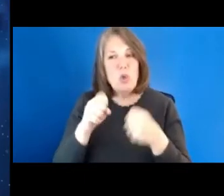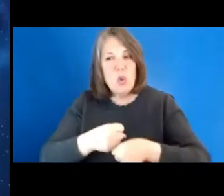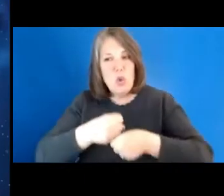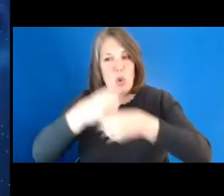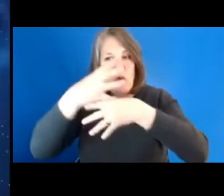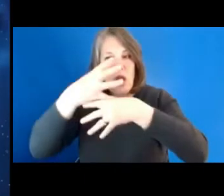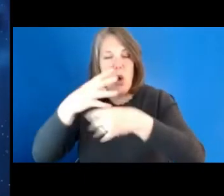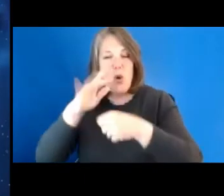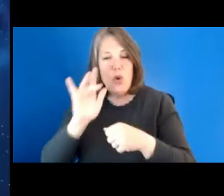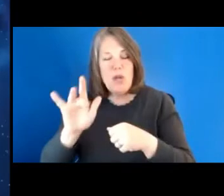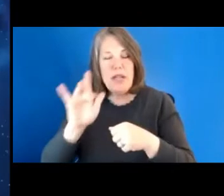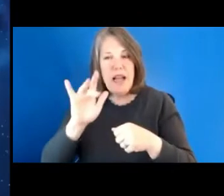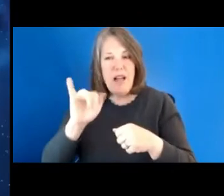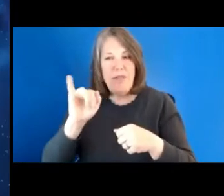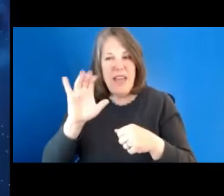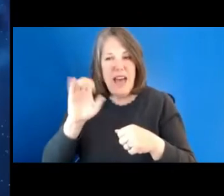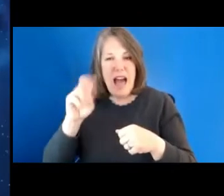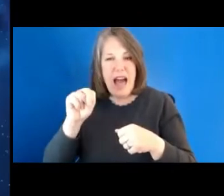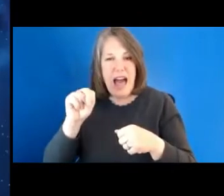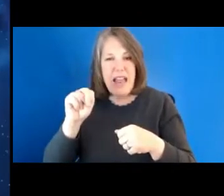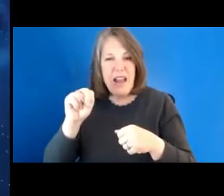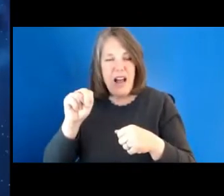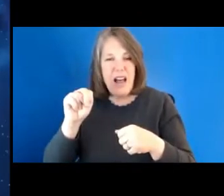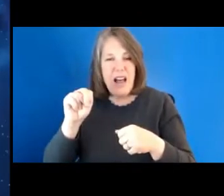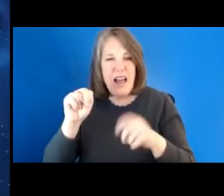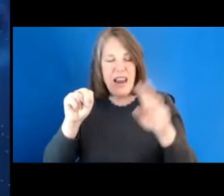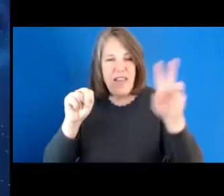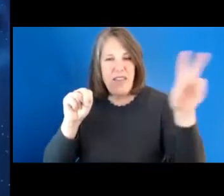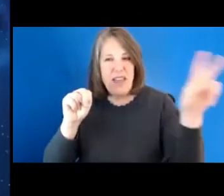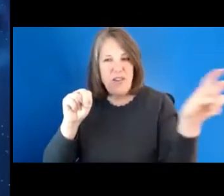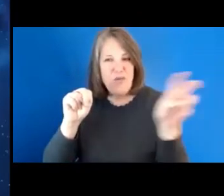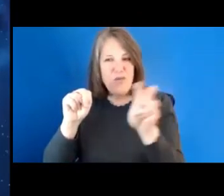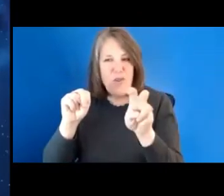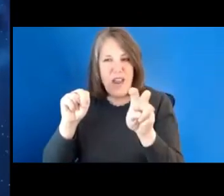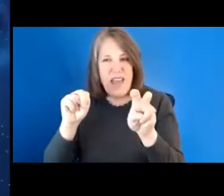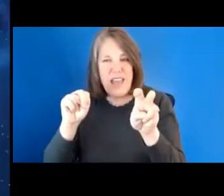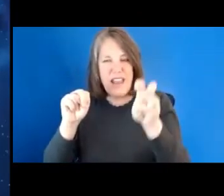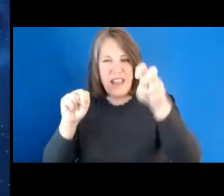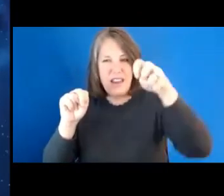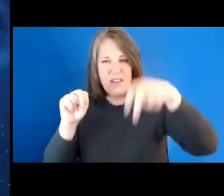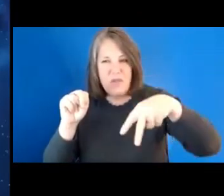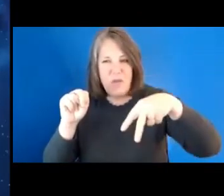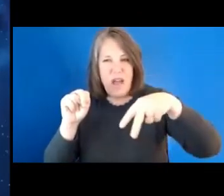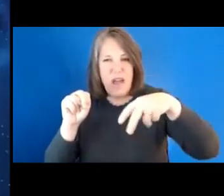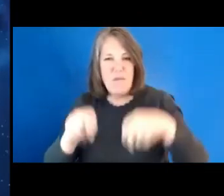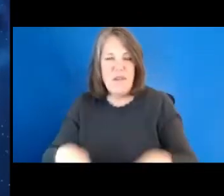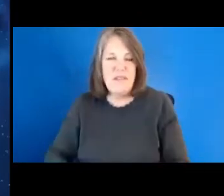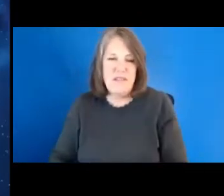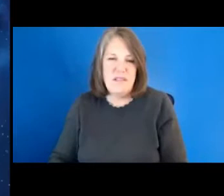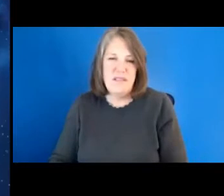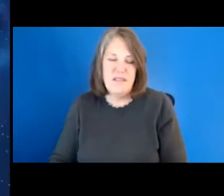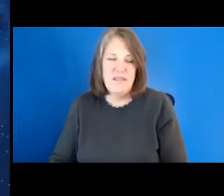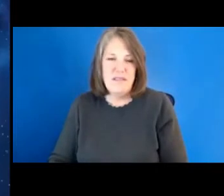17:06:57 on the icon and you drag-and-drop the logo in like that. If you want to, for